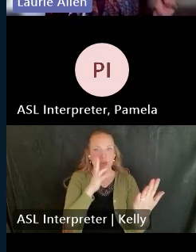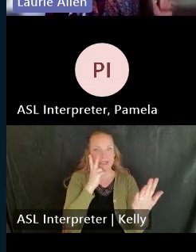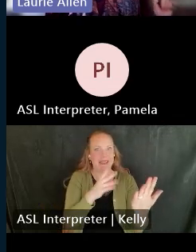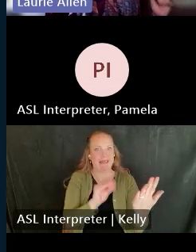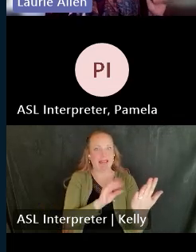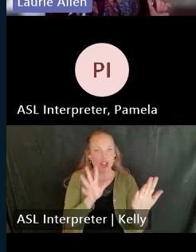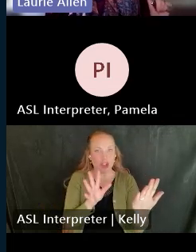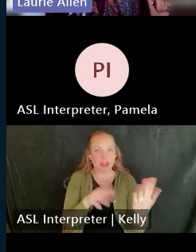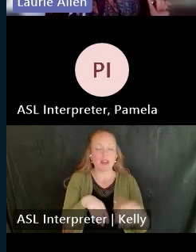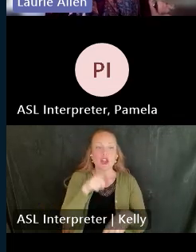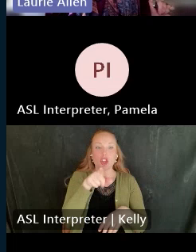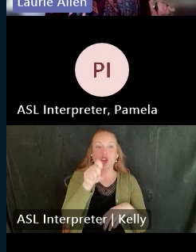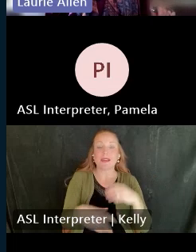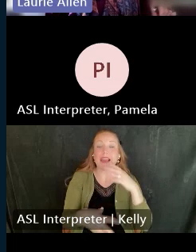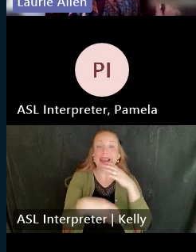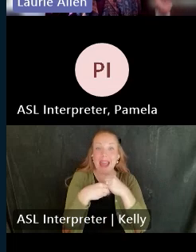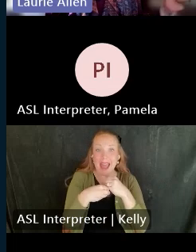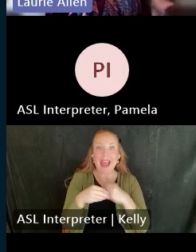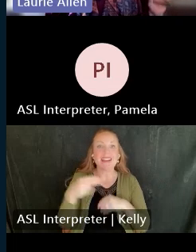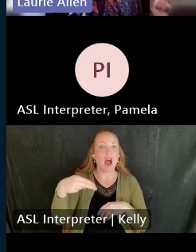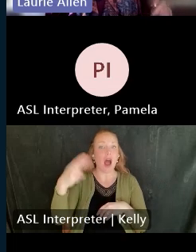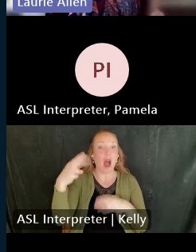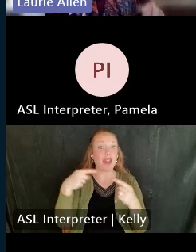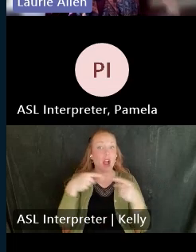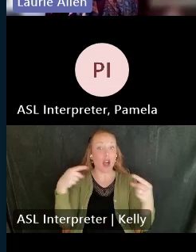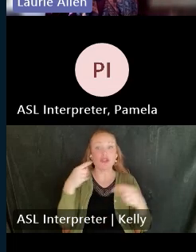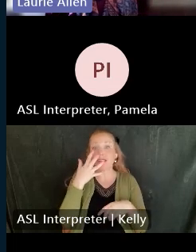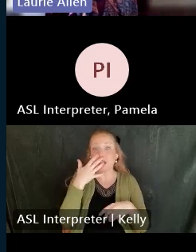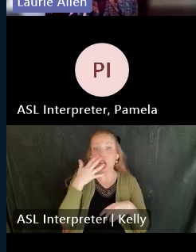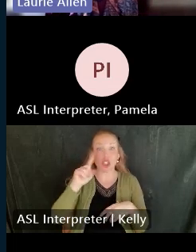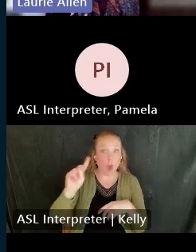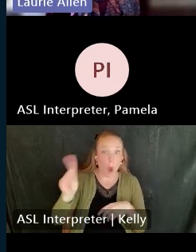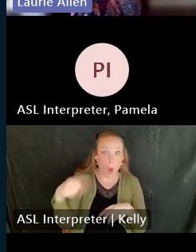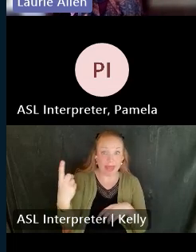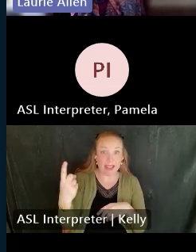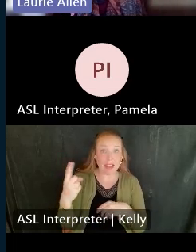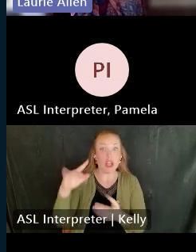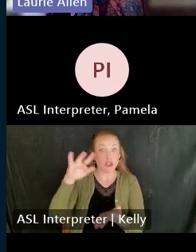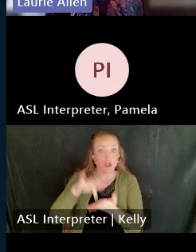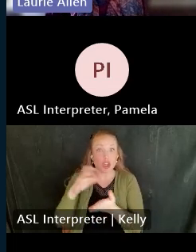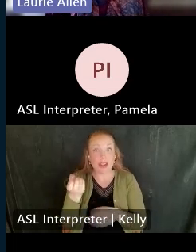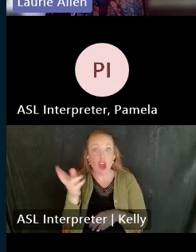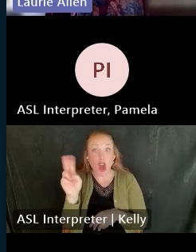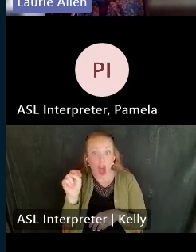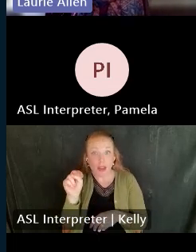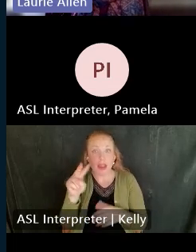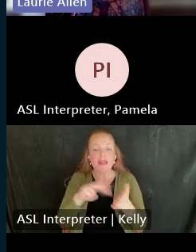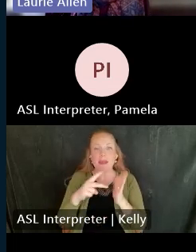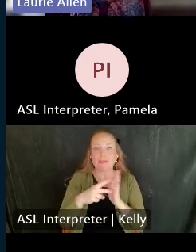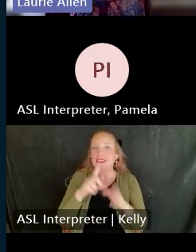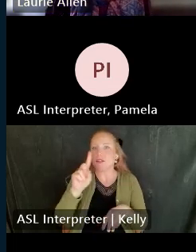contrast only colors, so you can toggle that on, and then any color you select for your font will be high contrast.